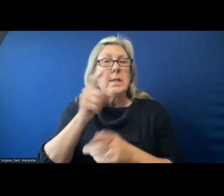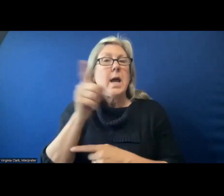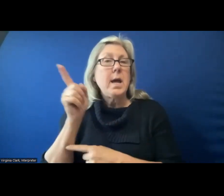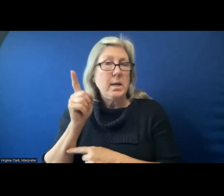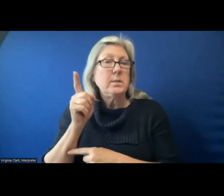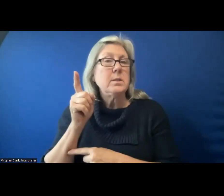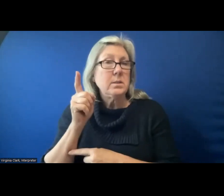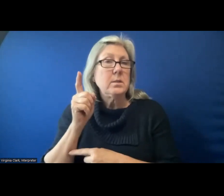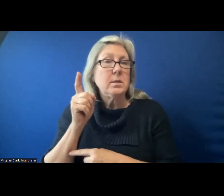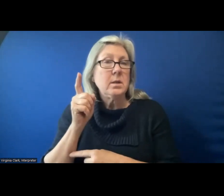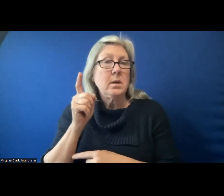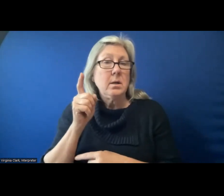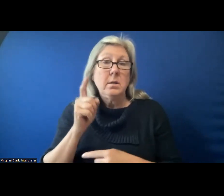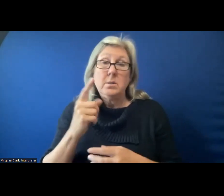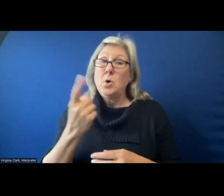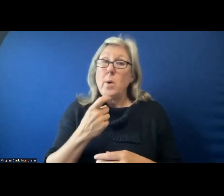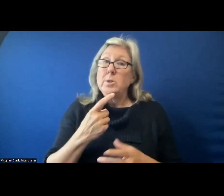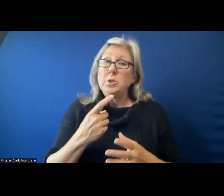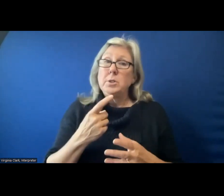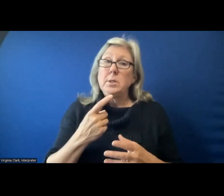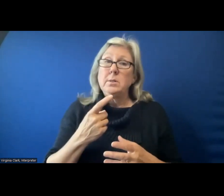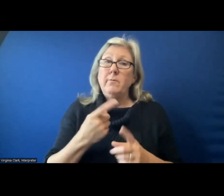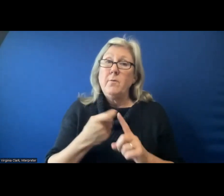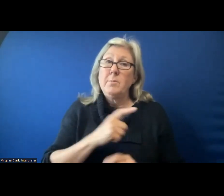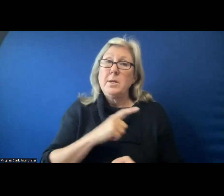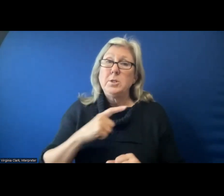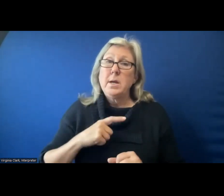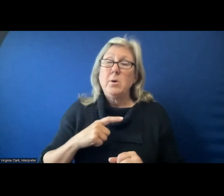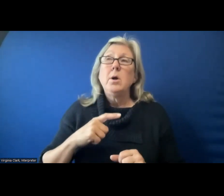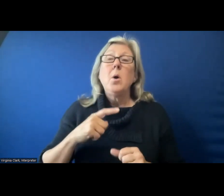know, the question is what are states doing, not private companies? What do state governments